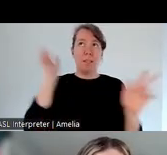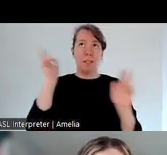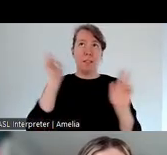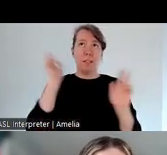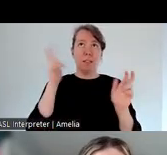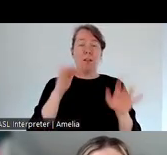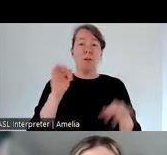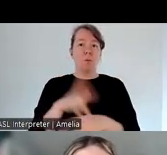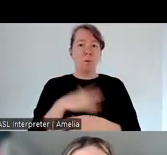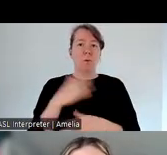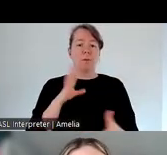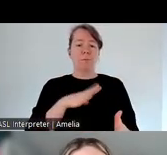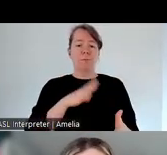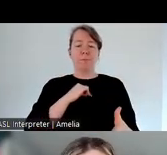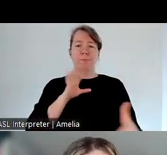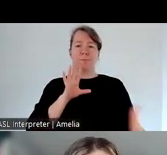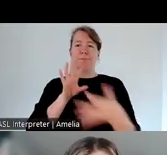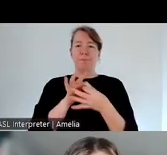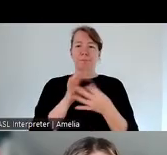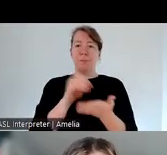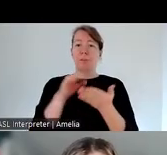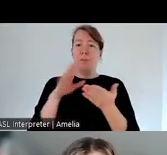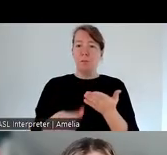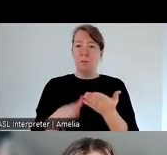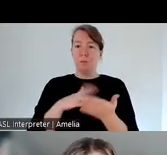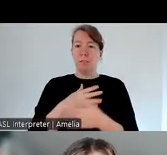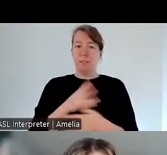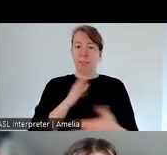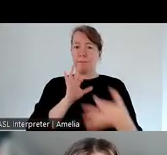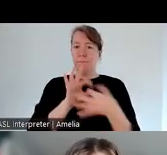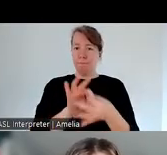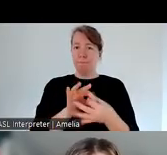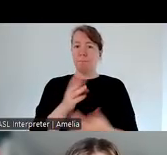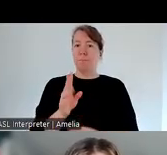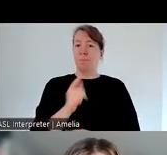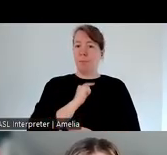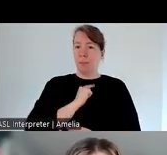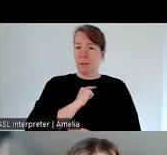To achieve the best results, always ensure that both the instructor